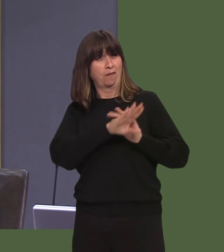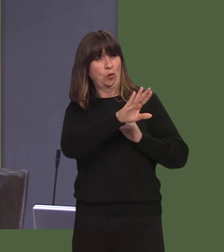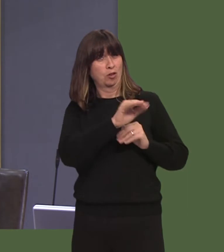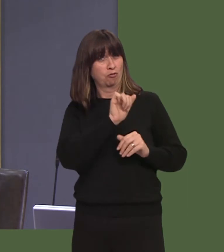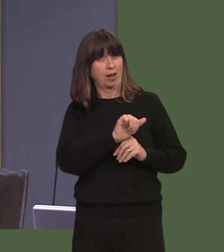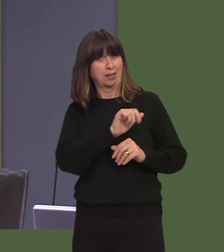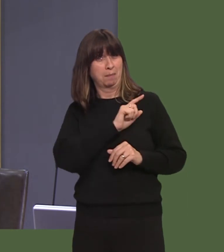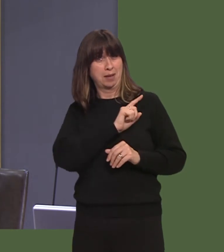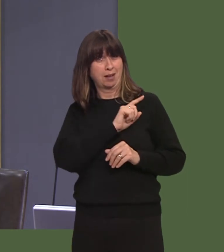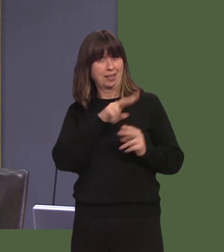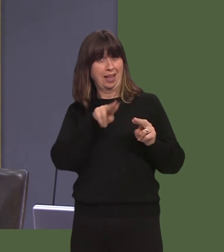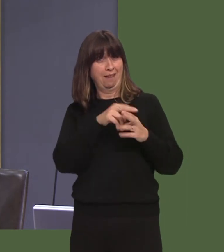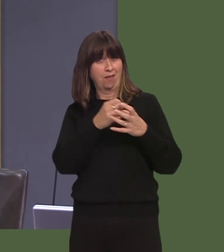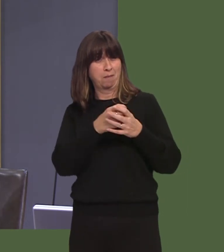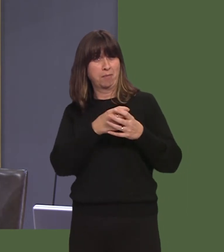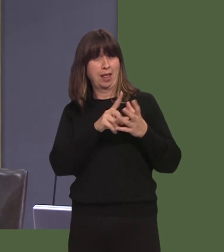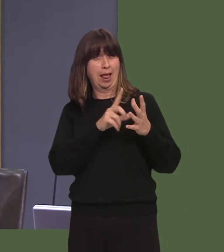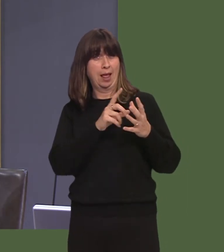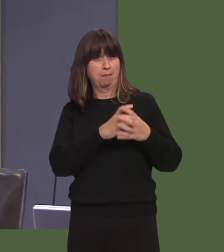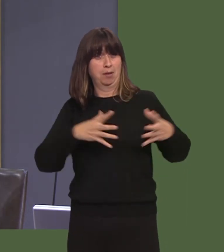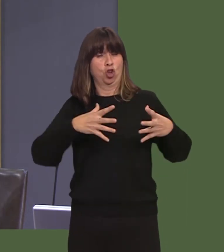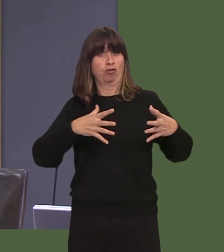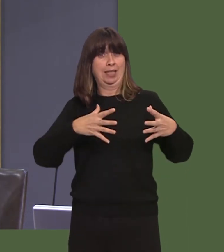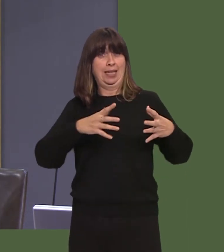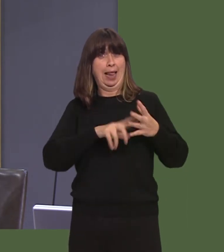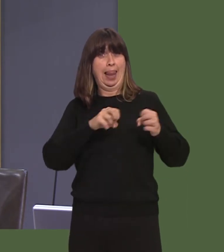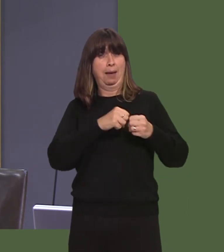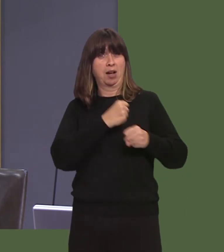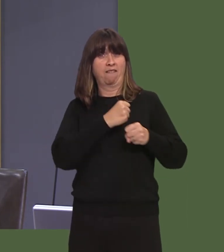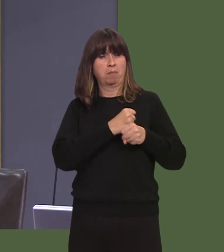Because if there is a majority Labour Government in any snap general election, we'll be leaving